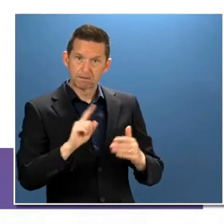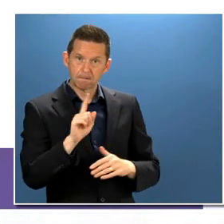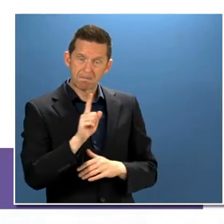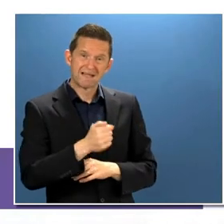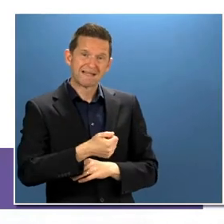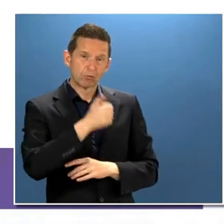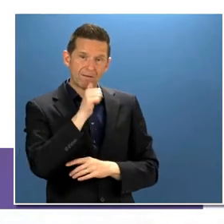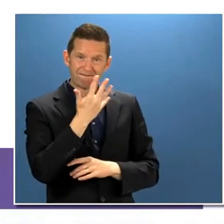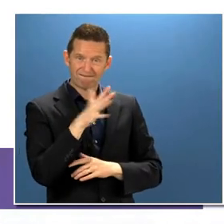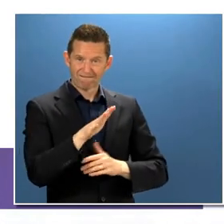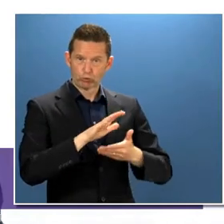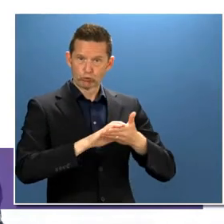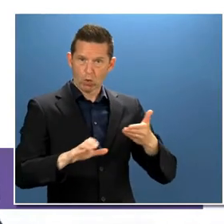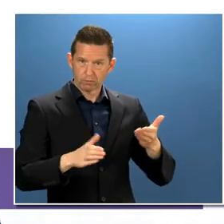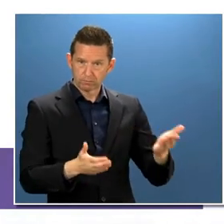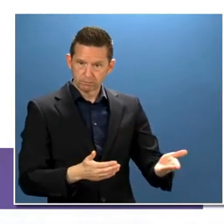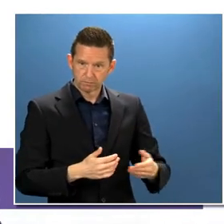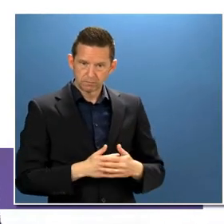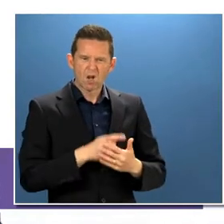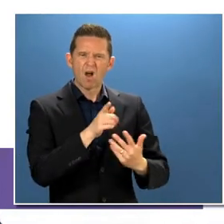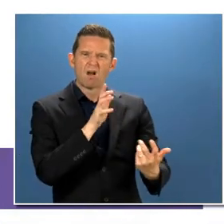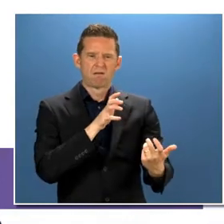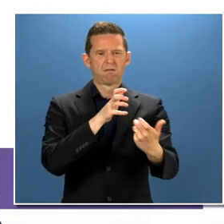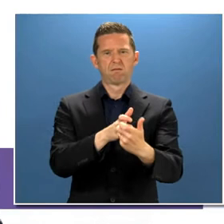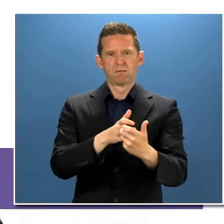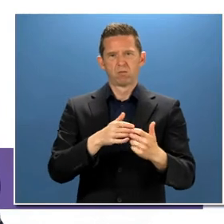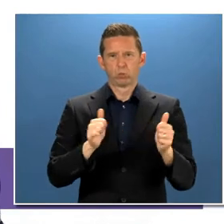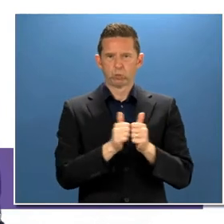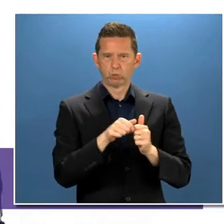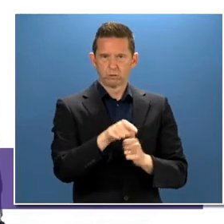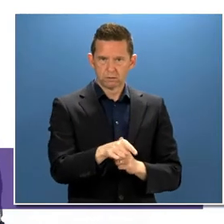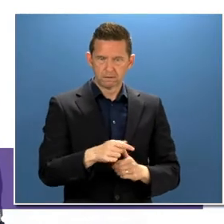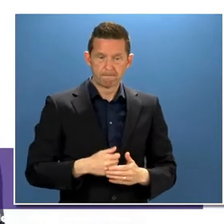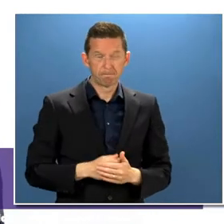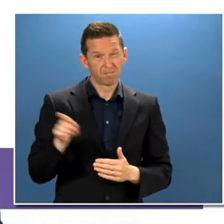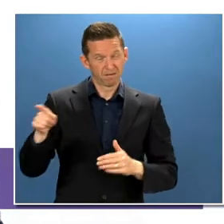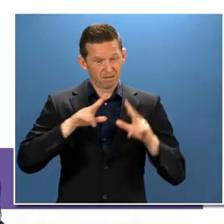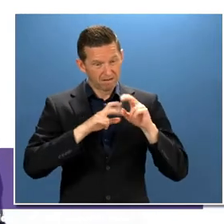And I think they reviewed or found that 88 per cent of people with disability